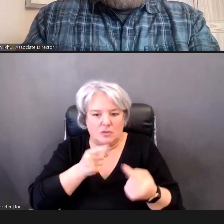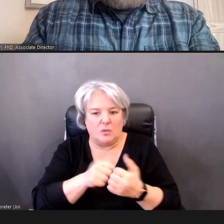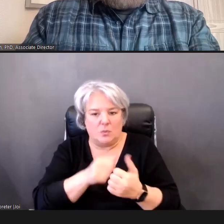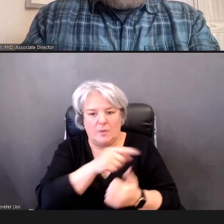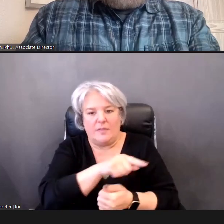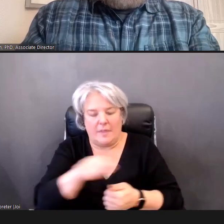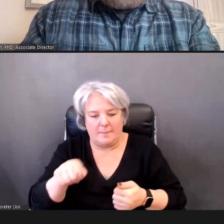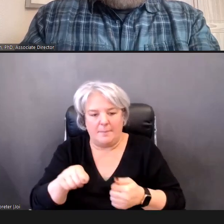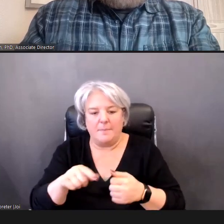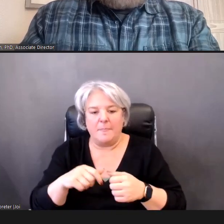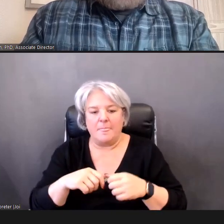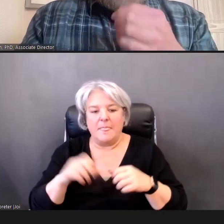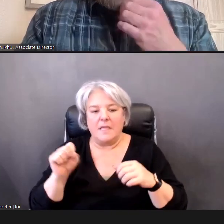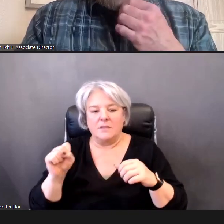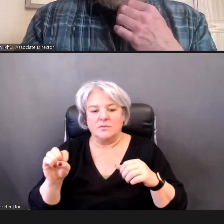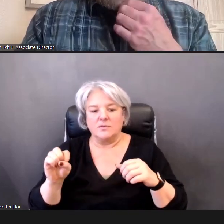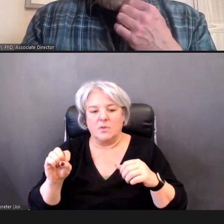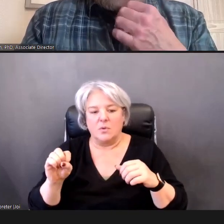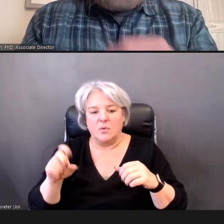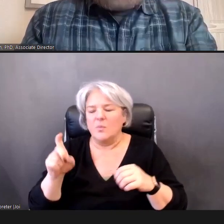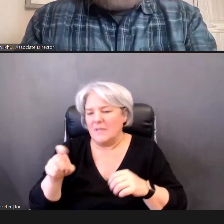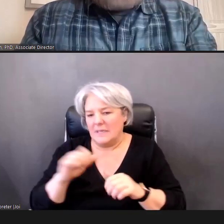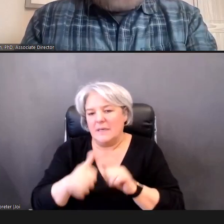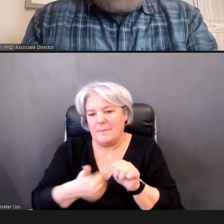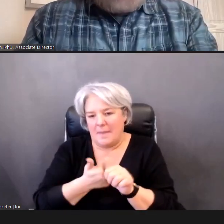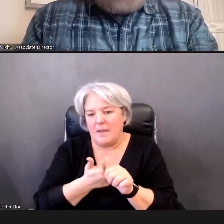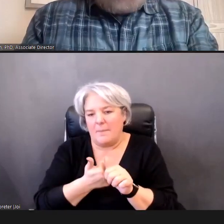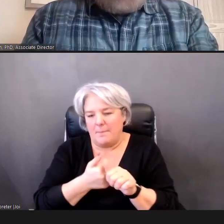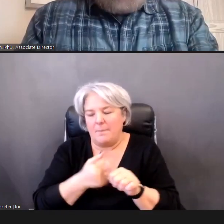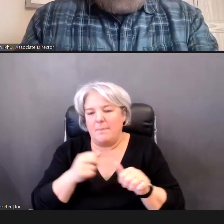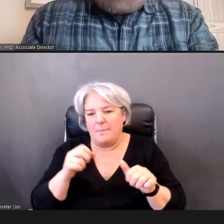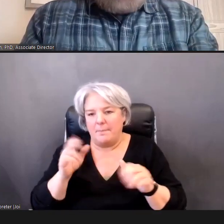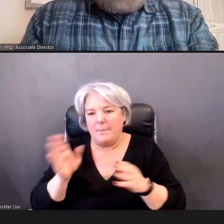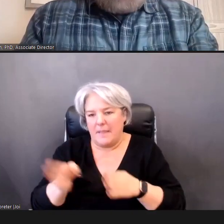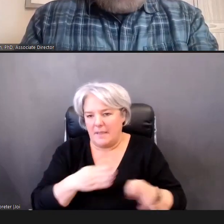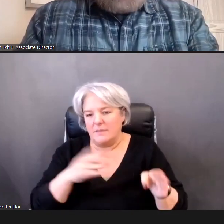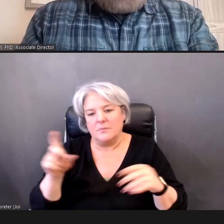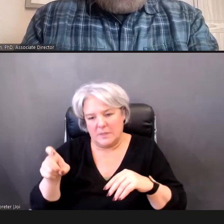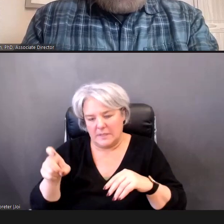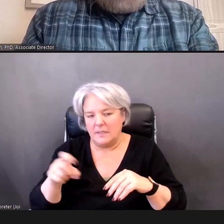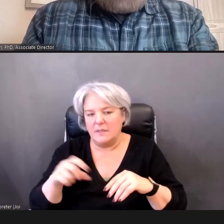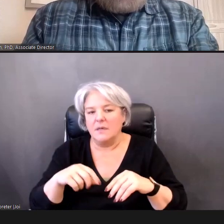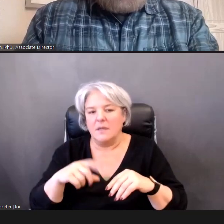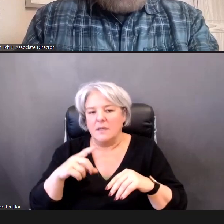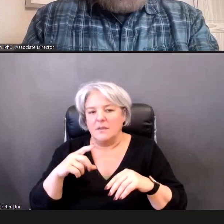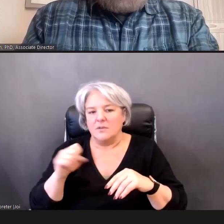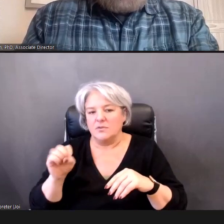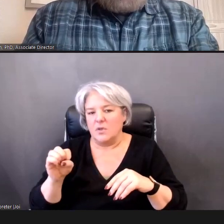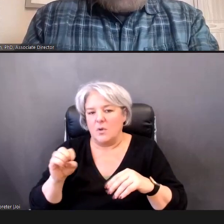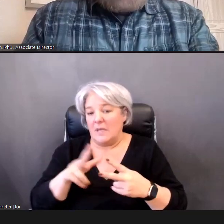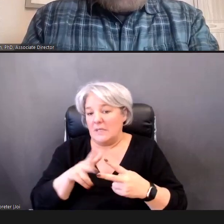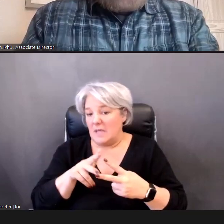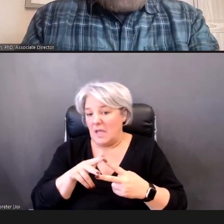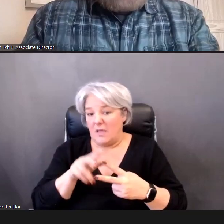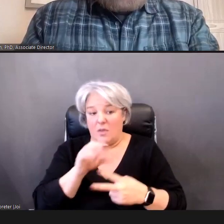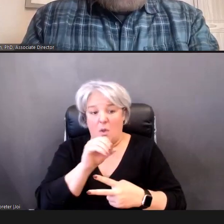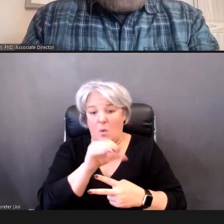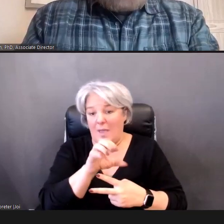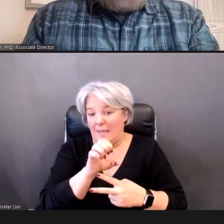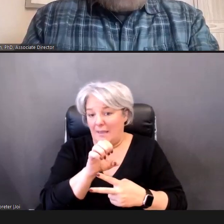loss and so um we need to have a backup plan and so that either includes OE in